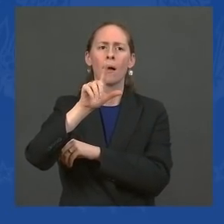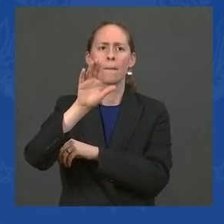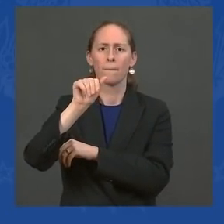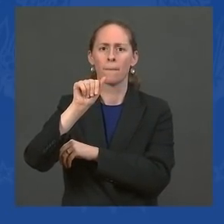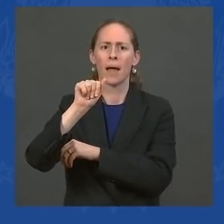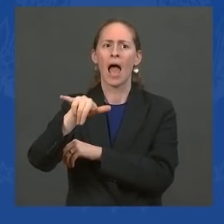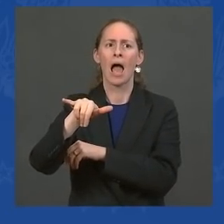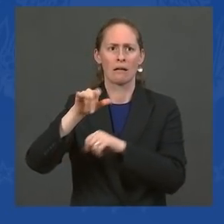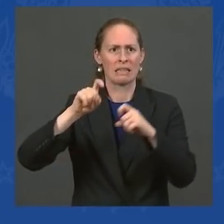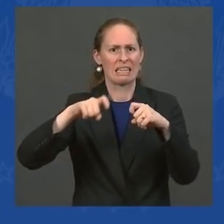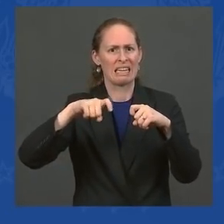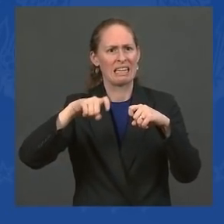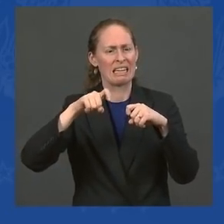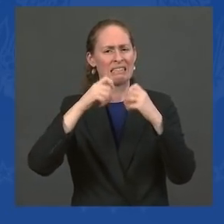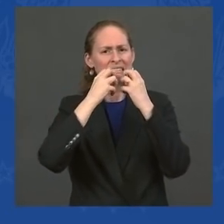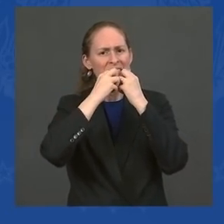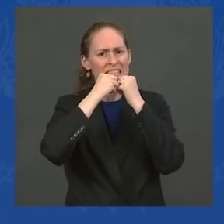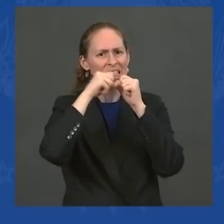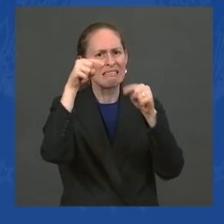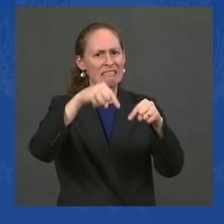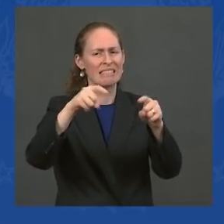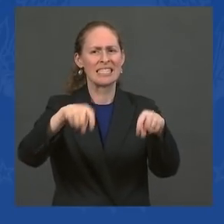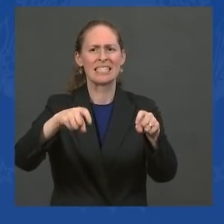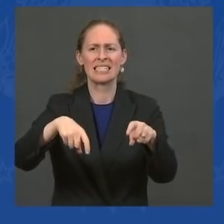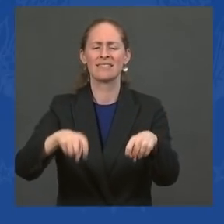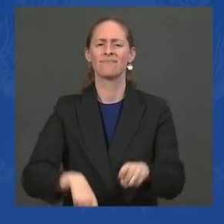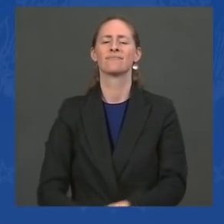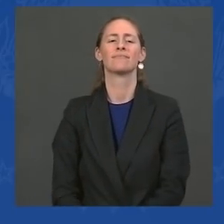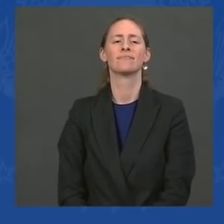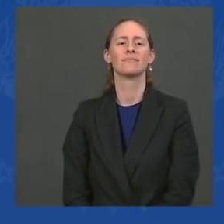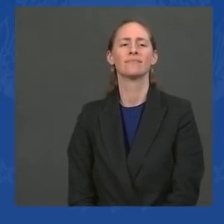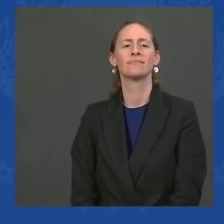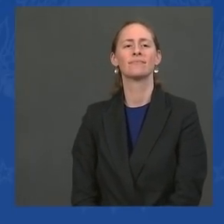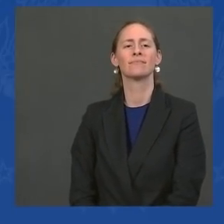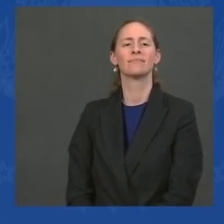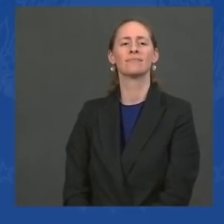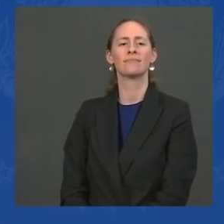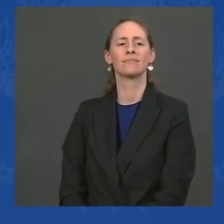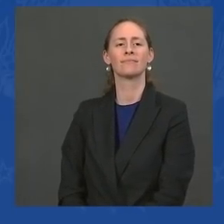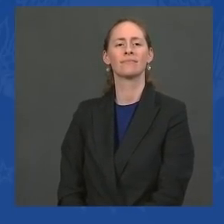That's why I'm refusing to sell out the Arctic National Wildlife Reserve to oil and gas drilling.